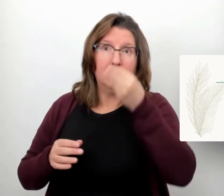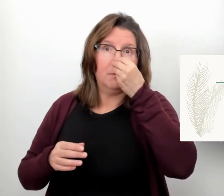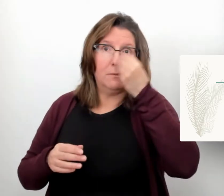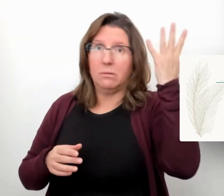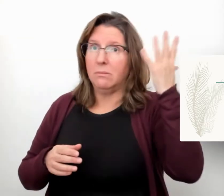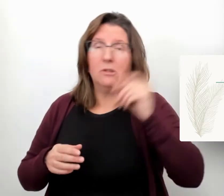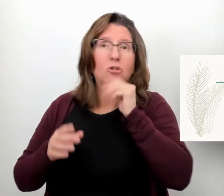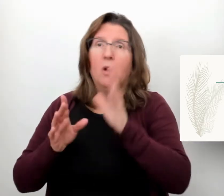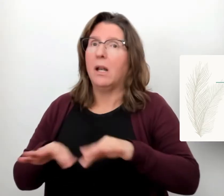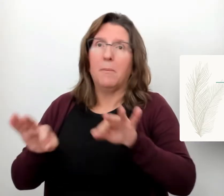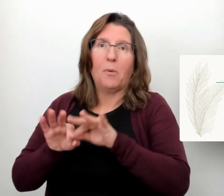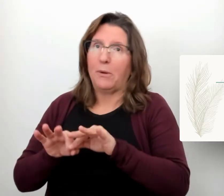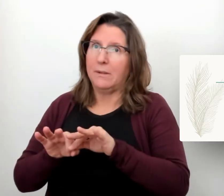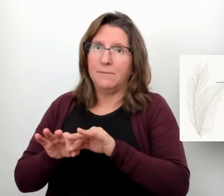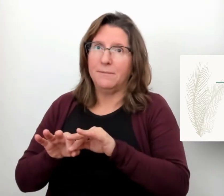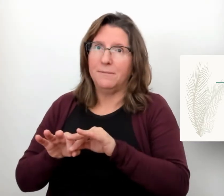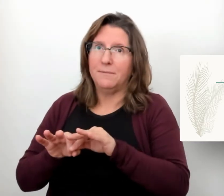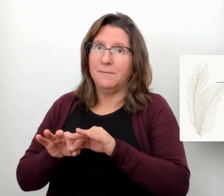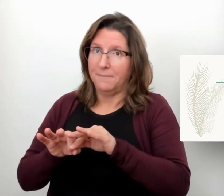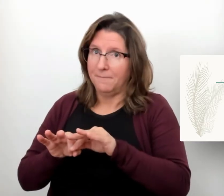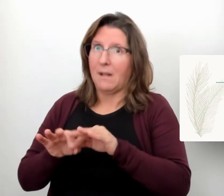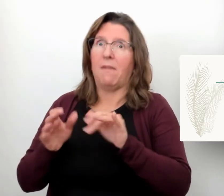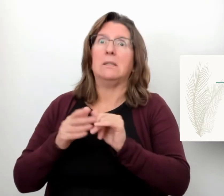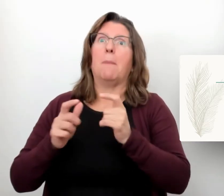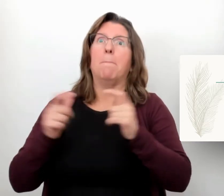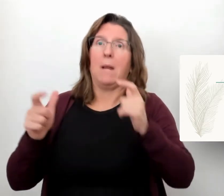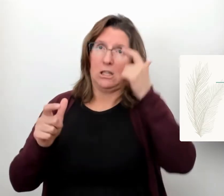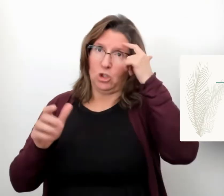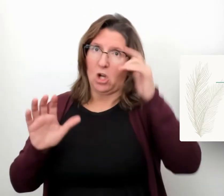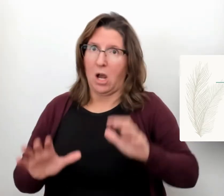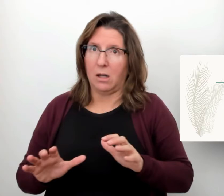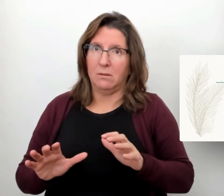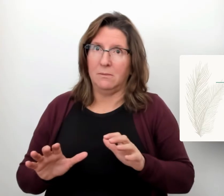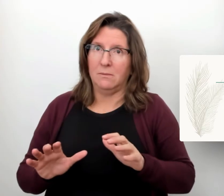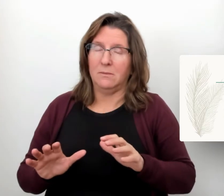Juxtapose that to the deaf community's view. They don't try to hide the fact they are deaf.